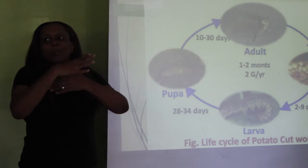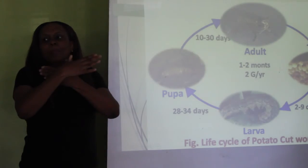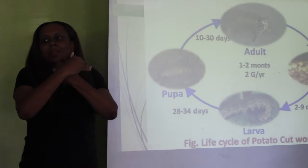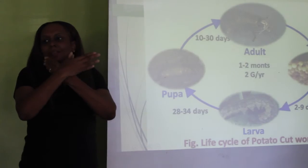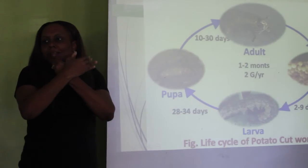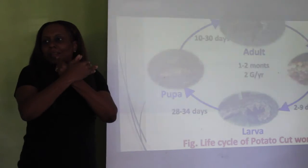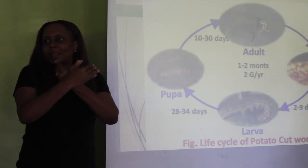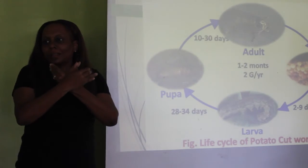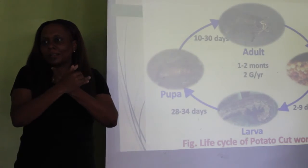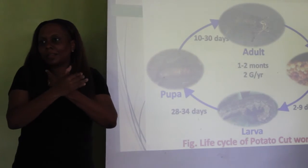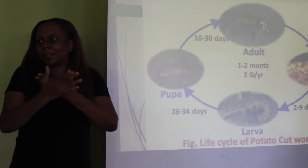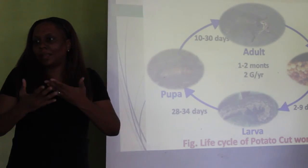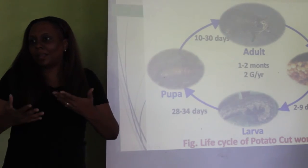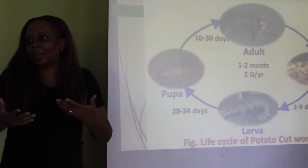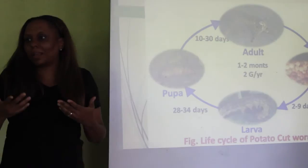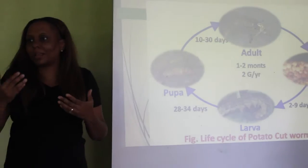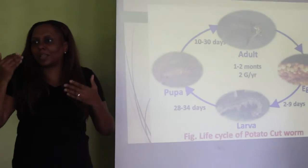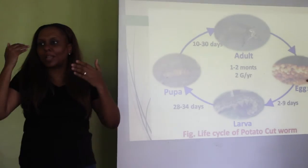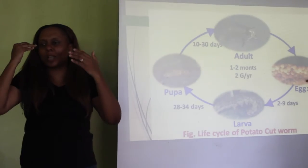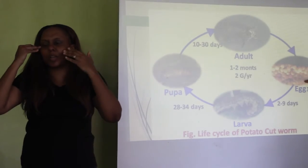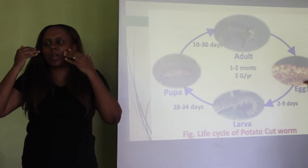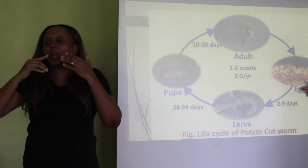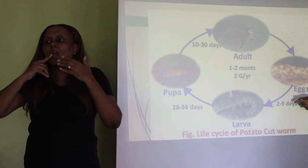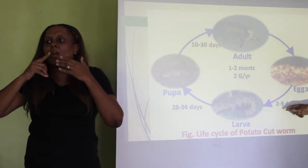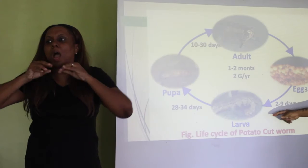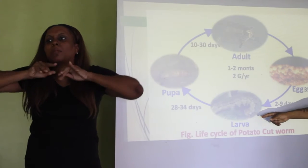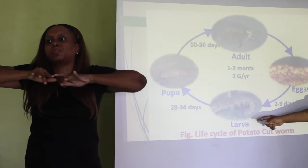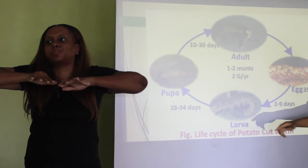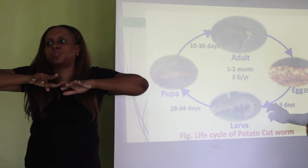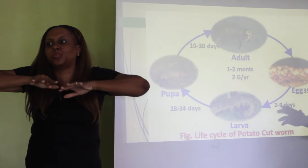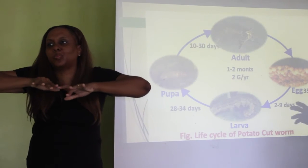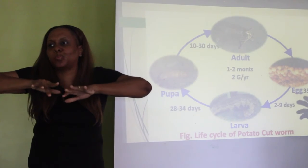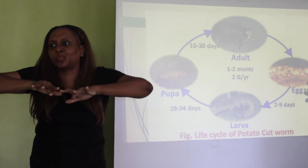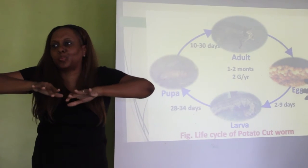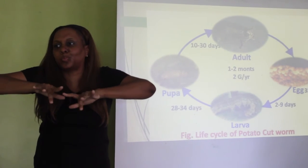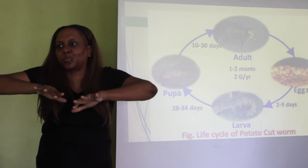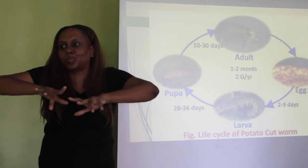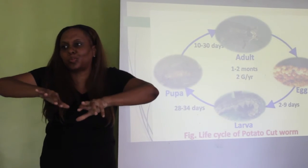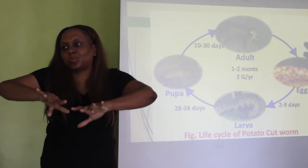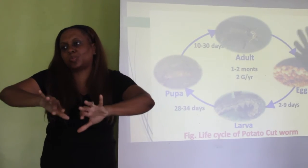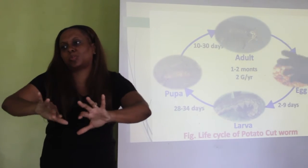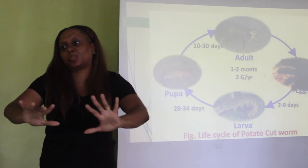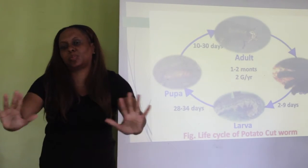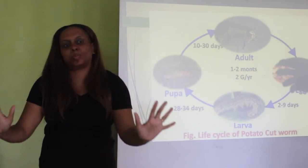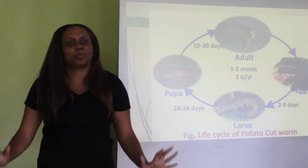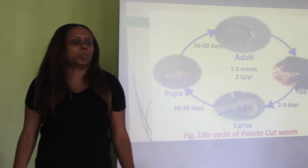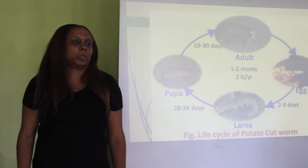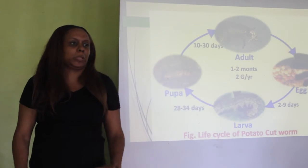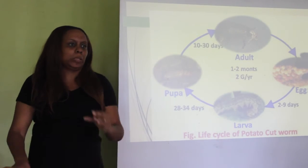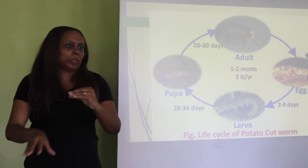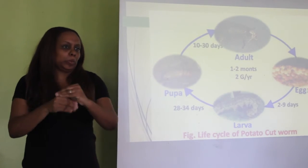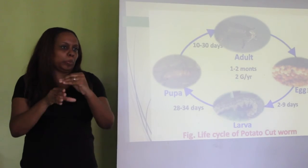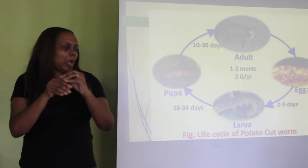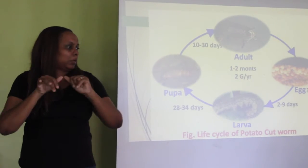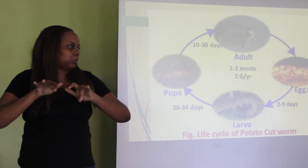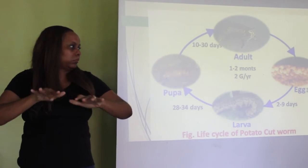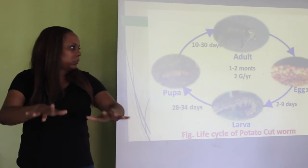how many uh sprays are gonna have as the eggs how much lava you would have to affect you okay